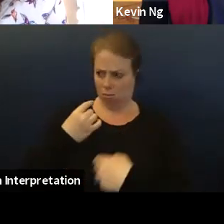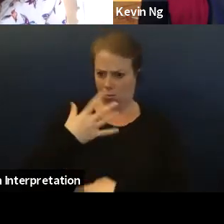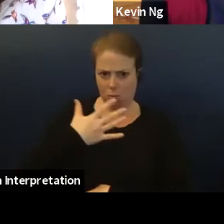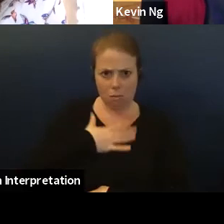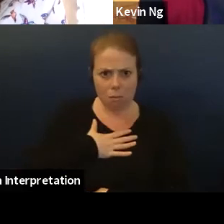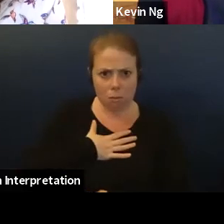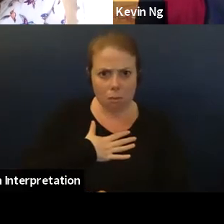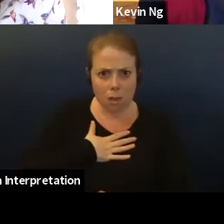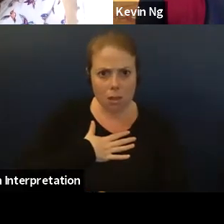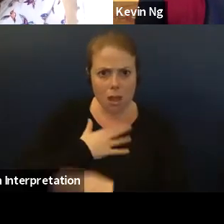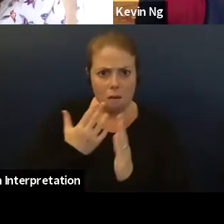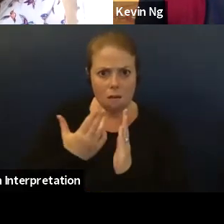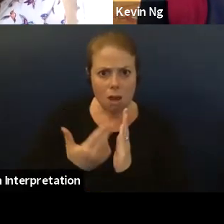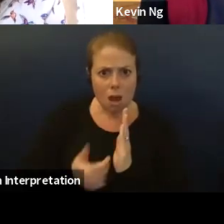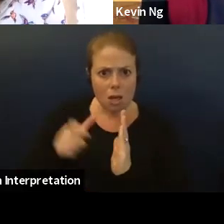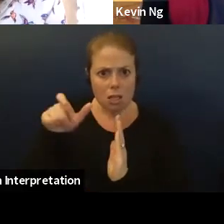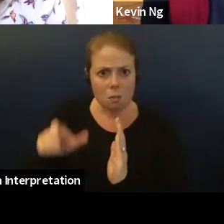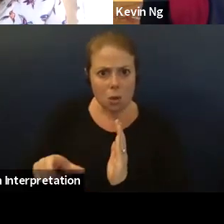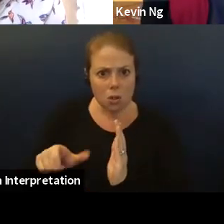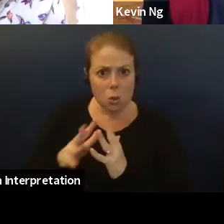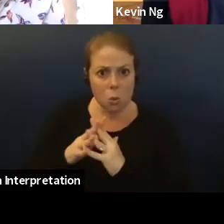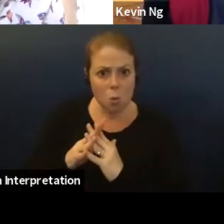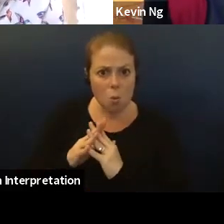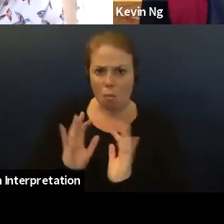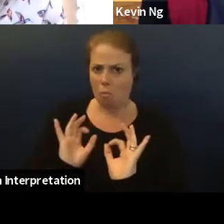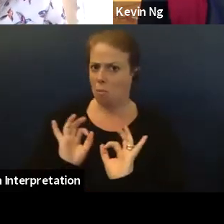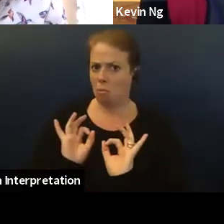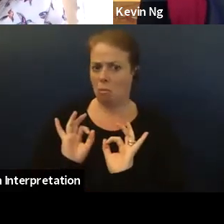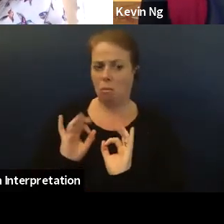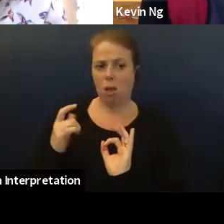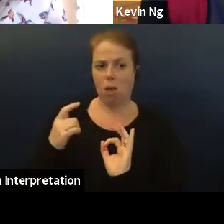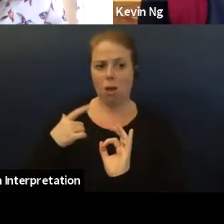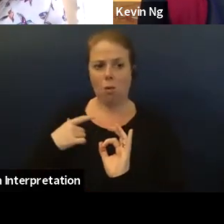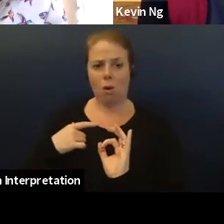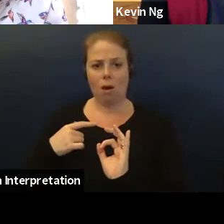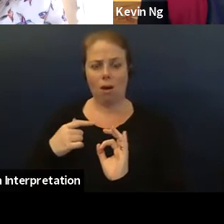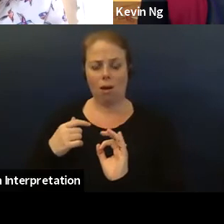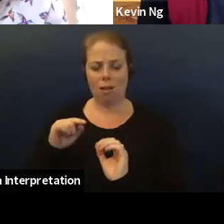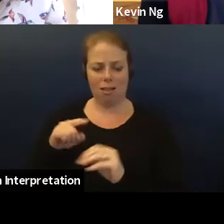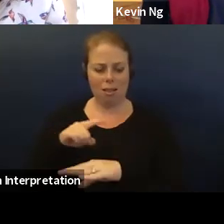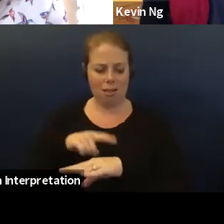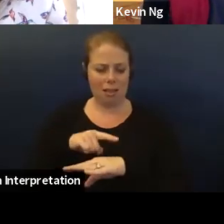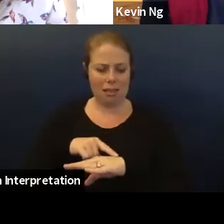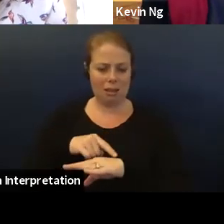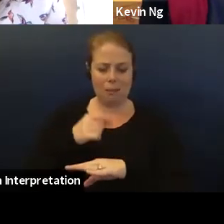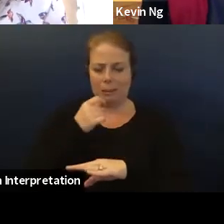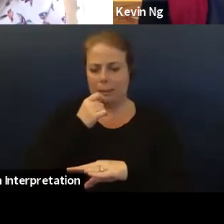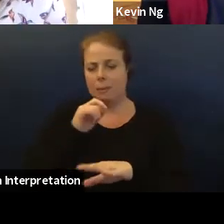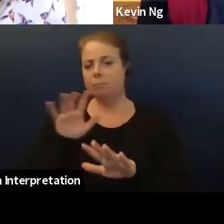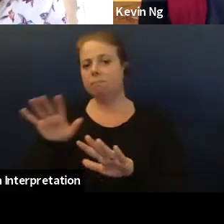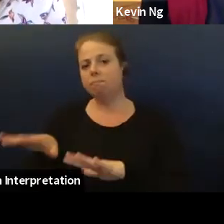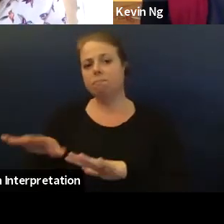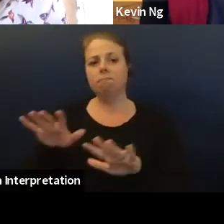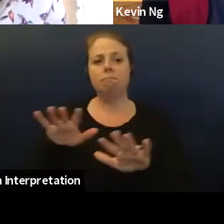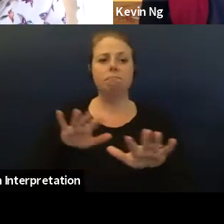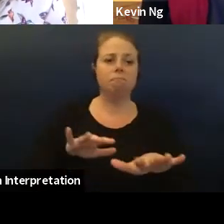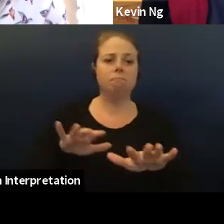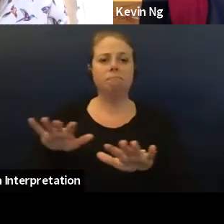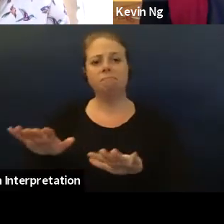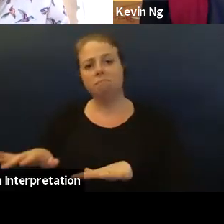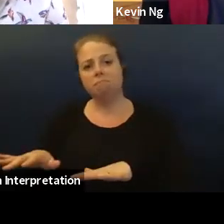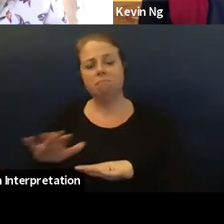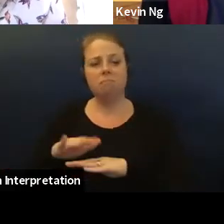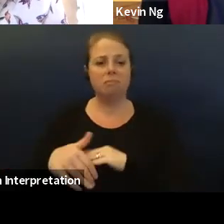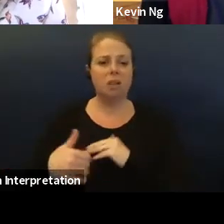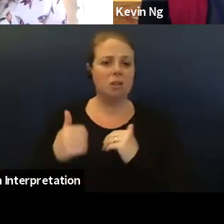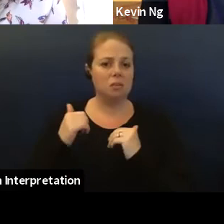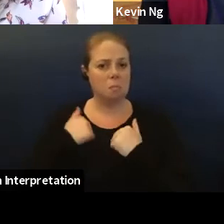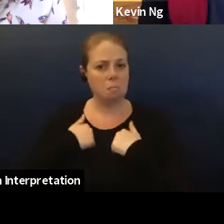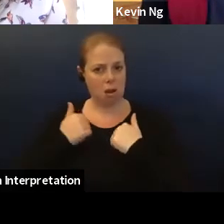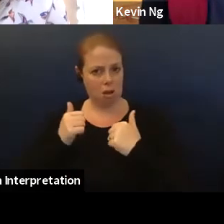worth because I was still in my cathartic stage of practice and just doing what I needed to do.